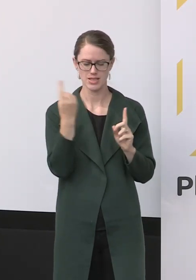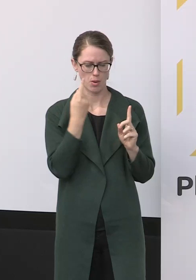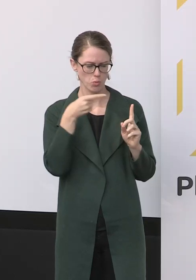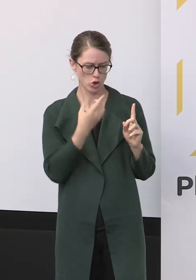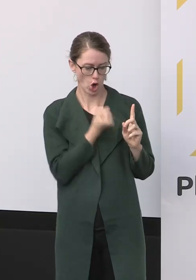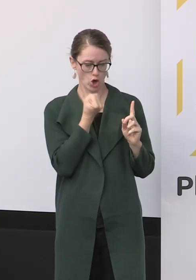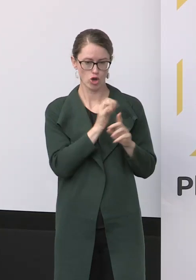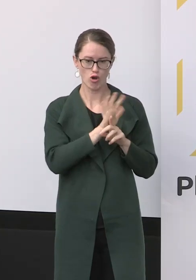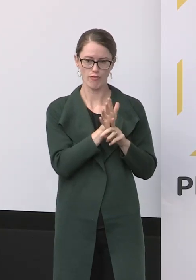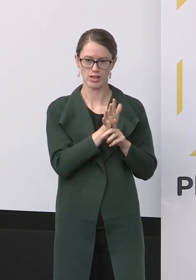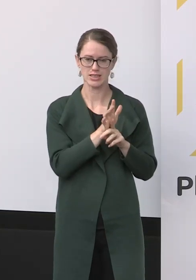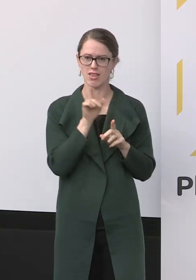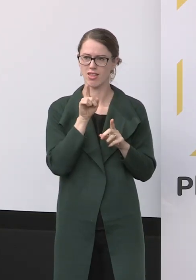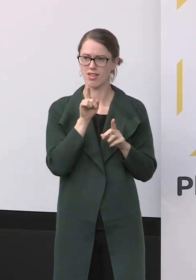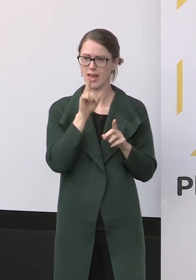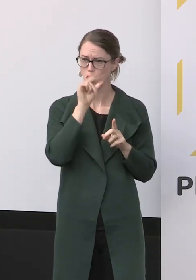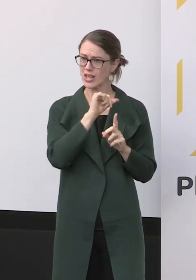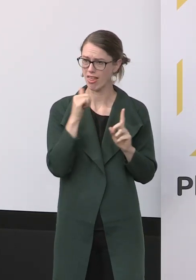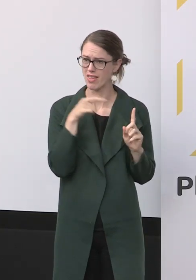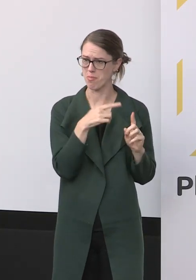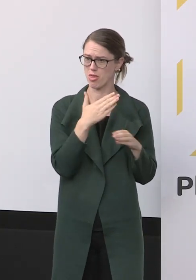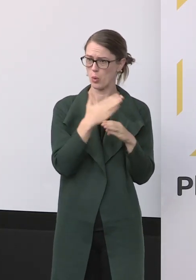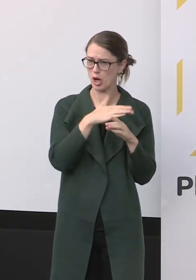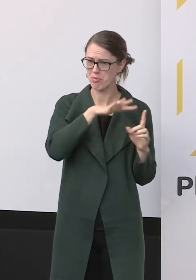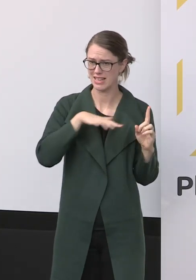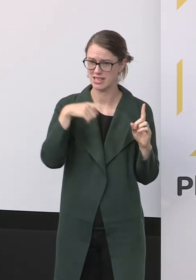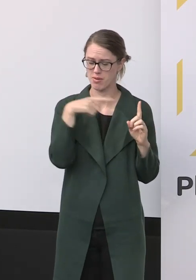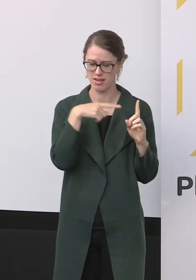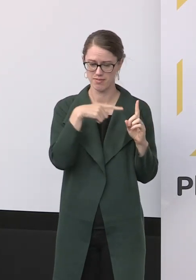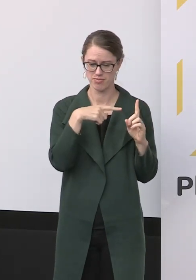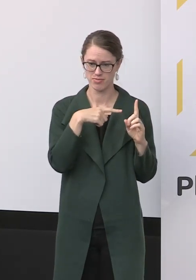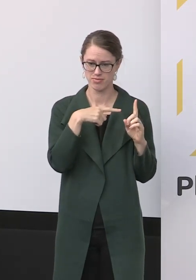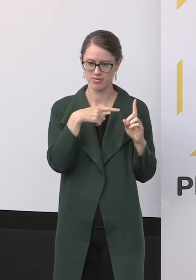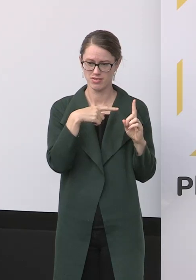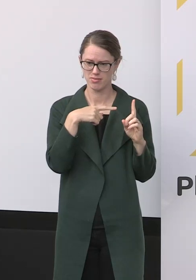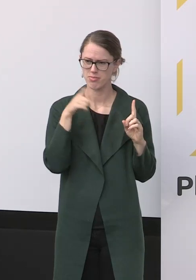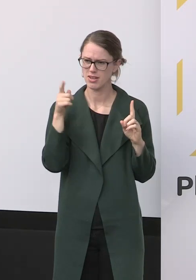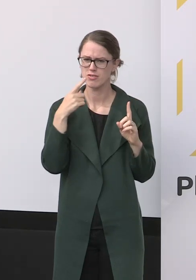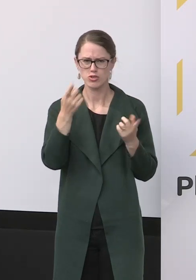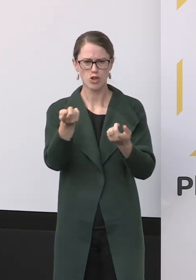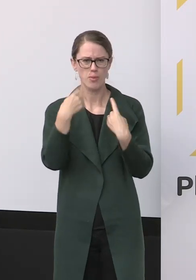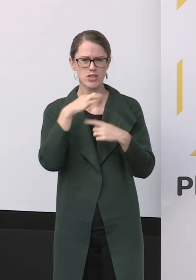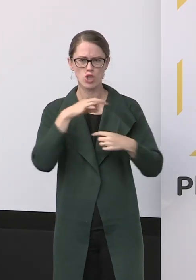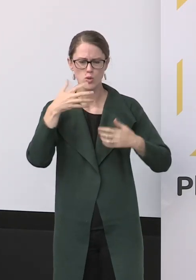should be available, given it is a health and safety issue? If someone is infected with a